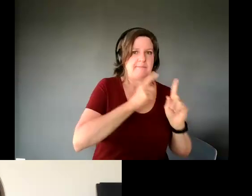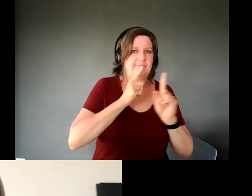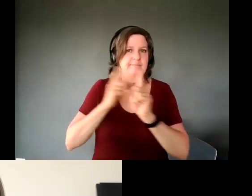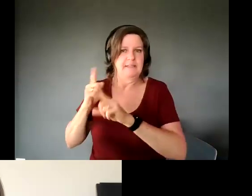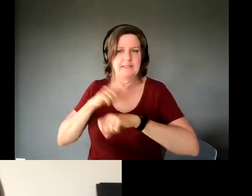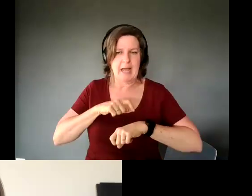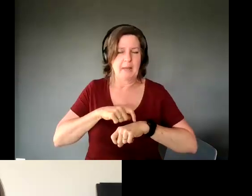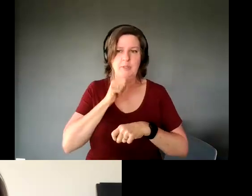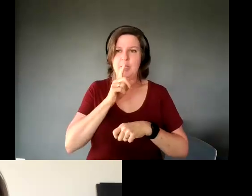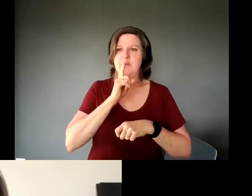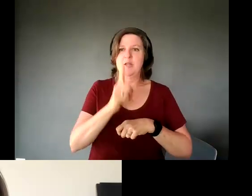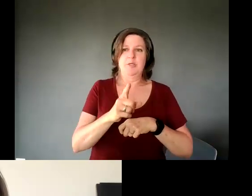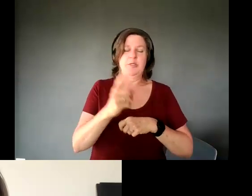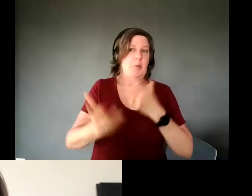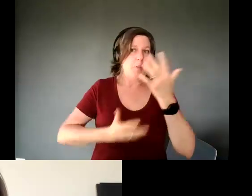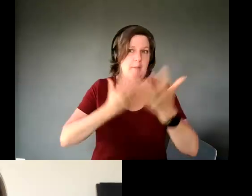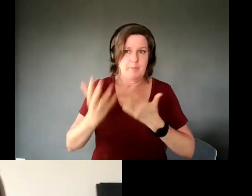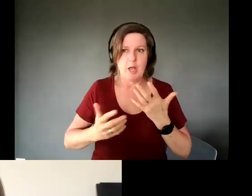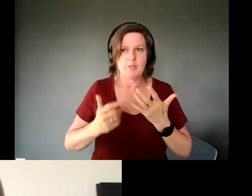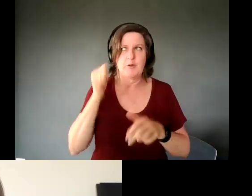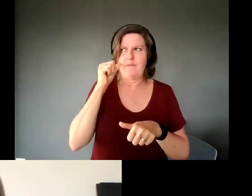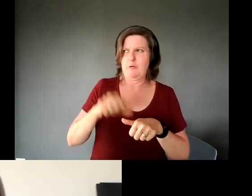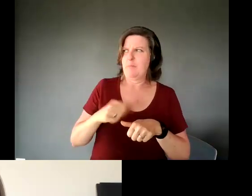sure whether or not I'm going to be able to remember what were you talking about at that moment.